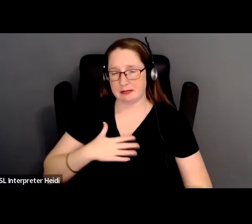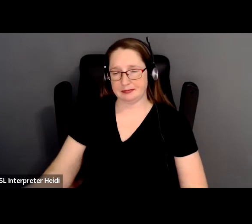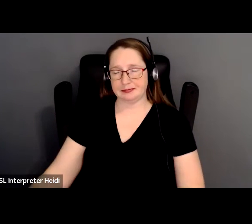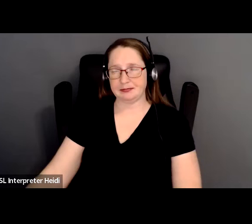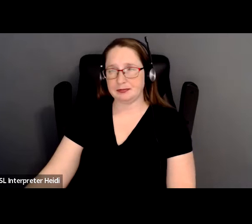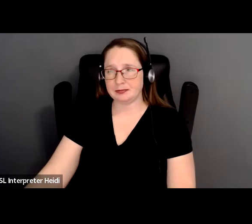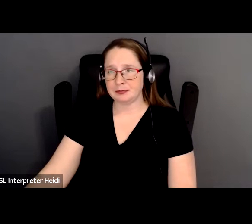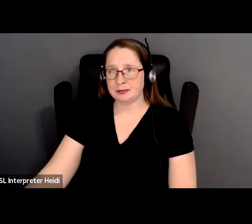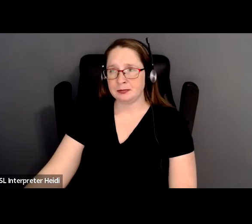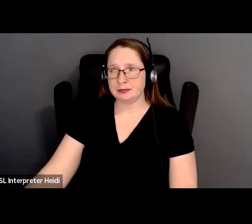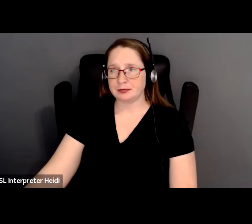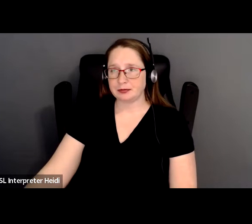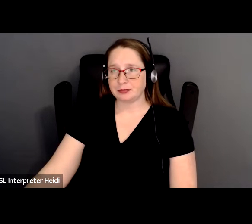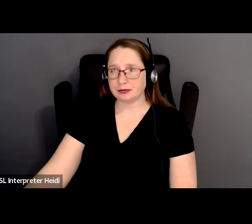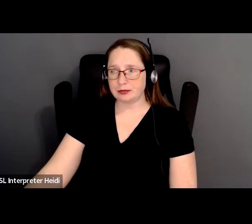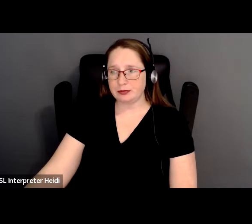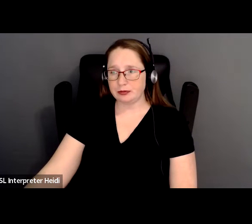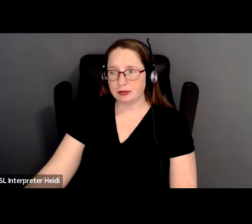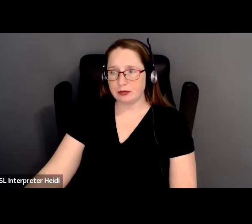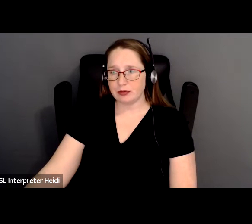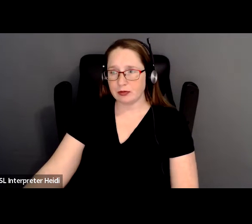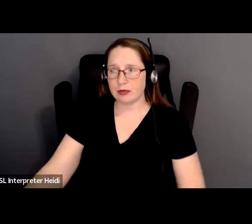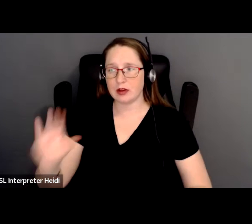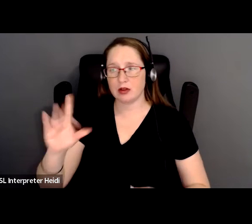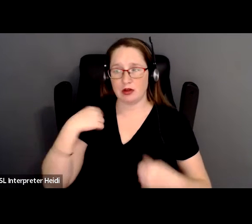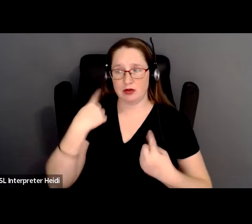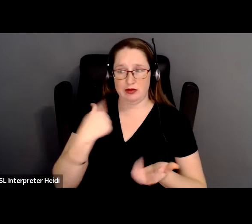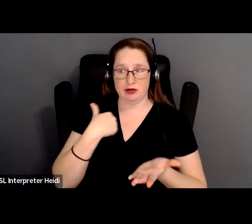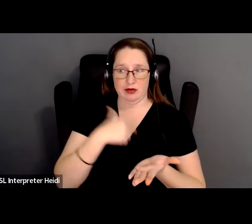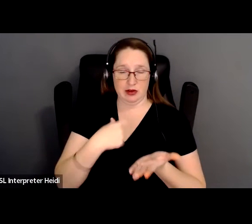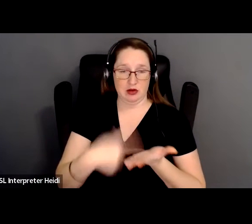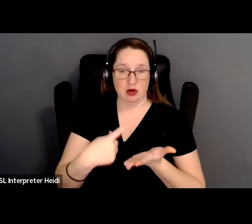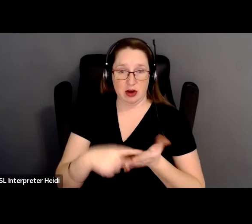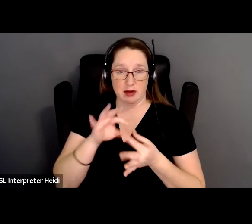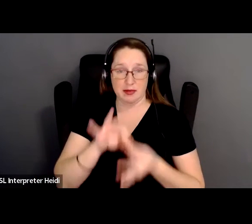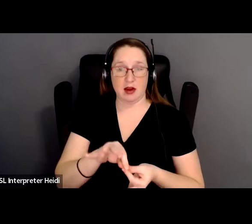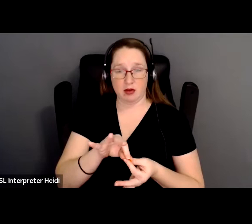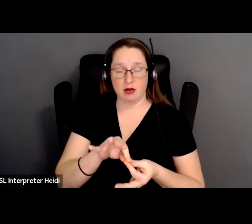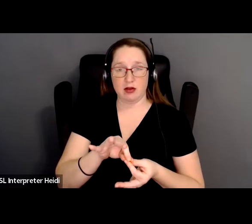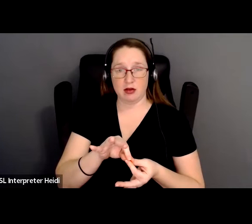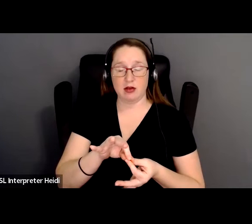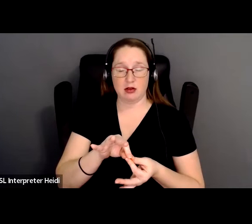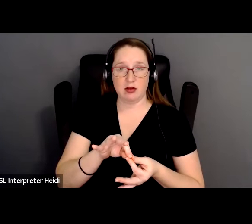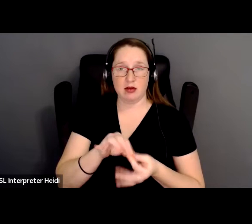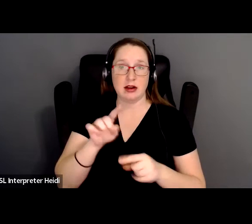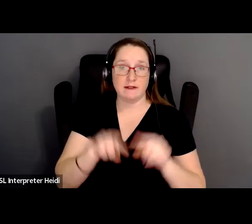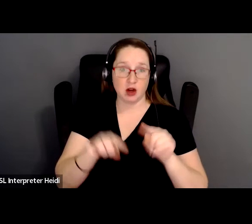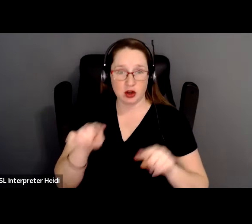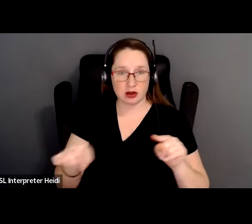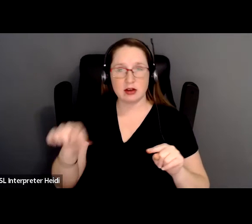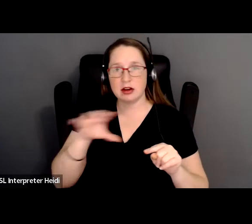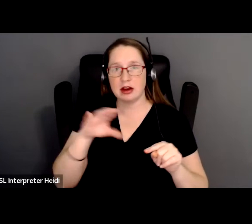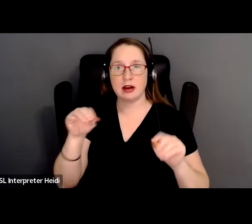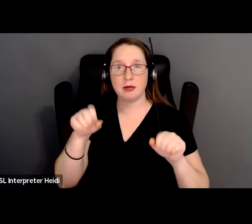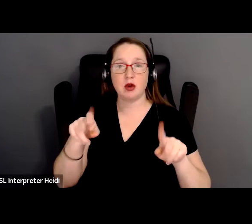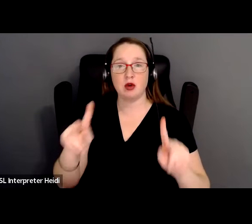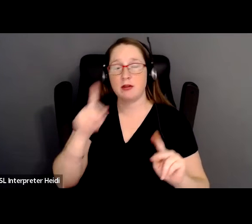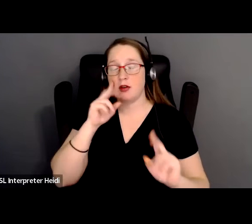So since we're talking about diversity and opportunities for people with intellectual